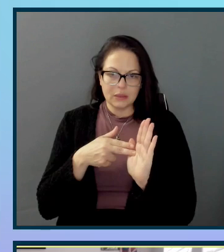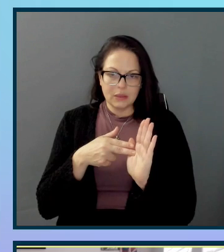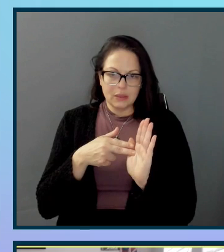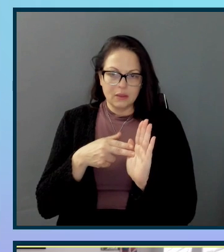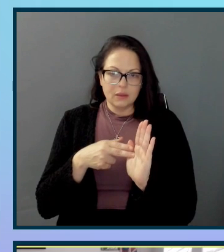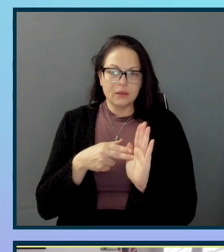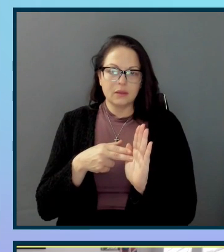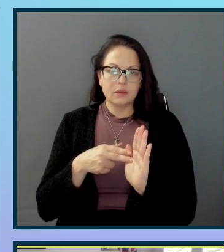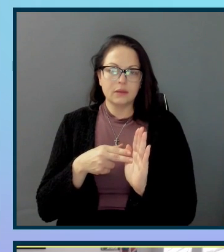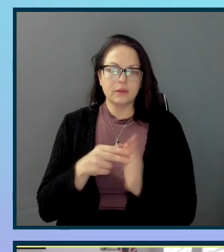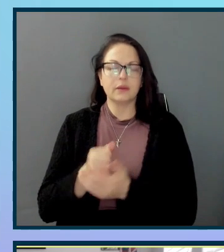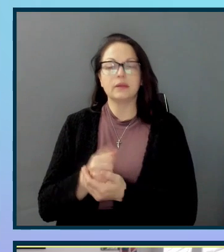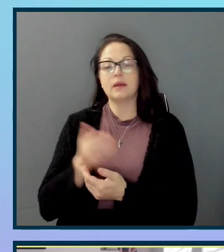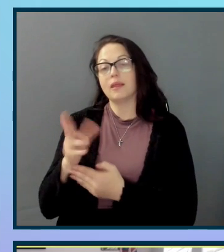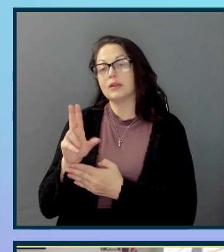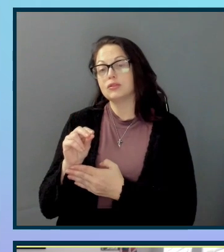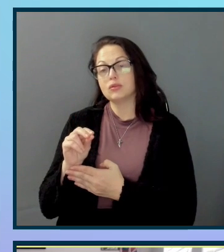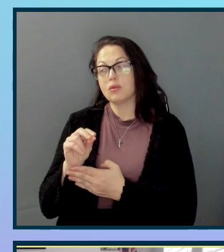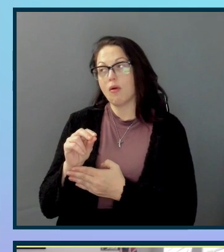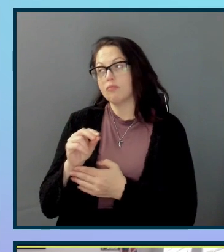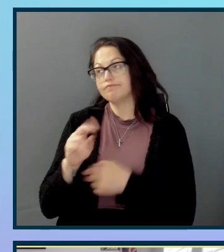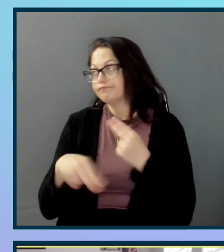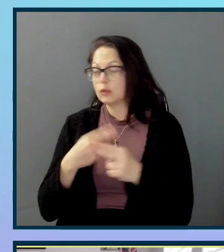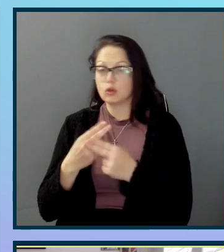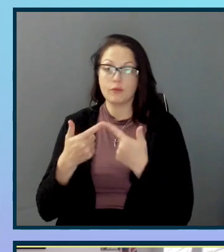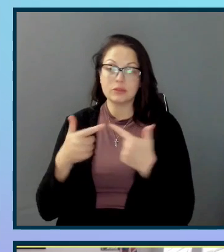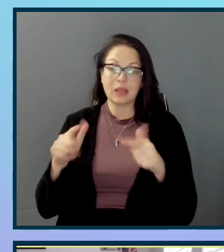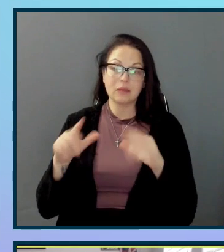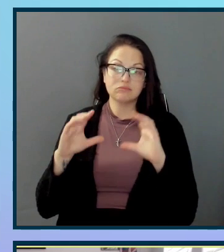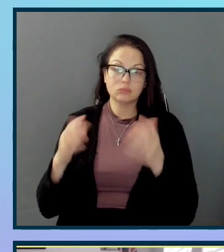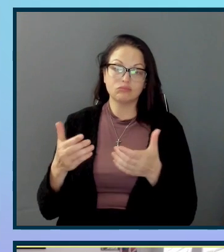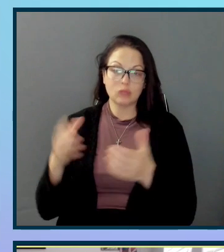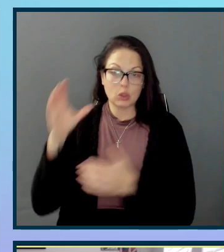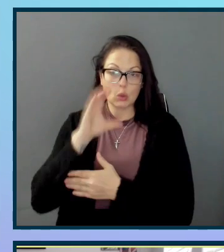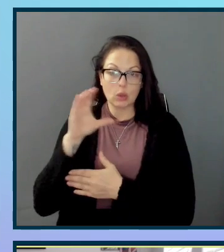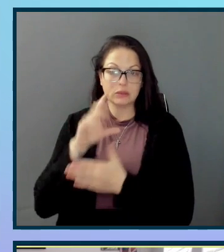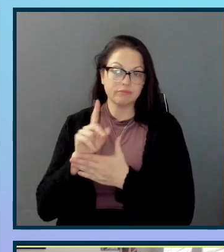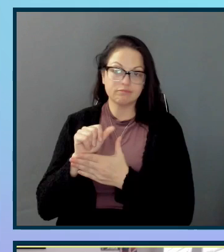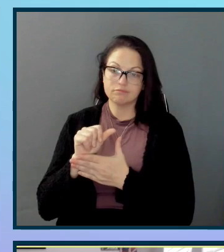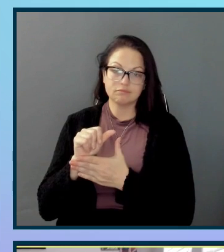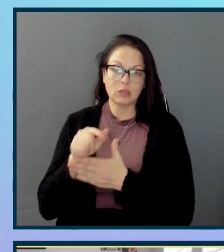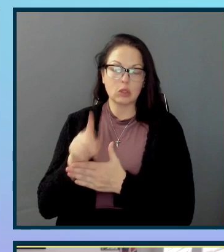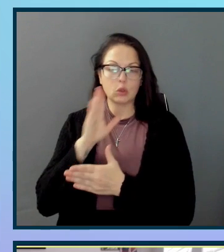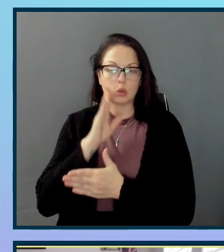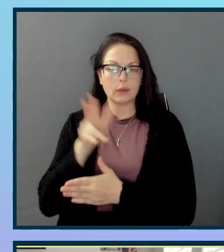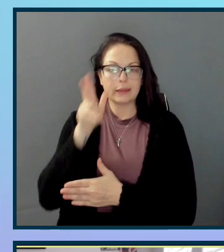there's no real universal language to categorize cognitive disabilities. You will hear cognitive disabilities